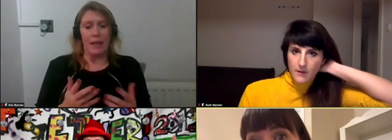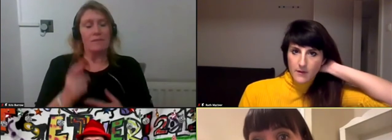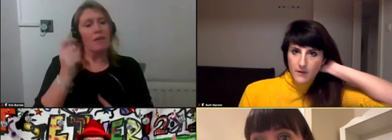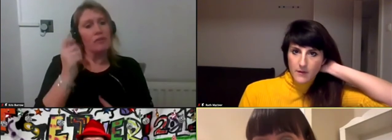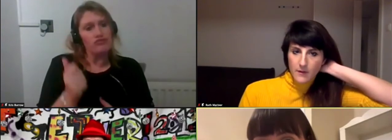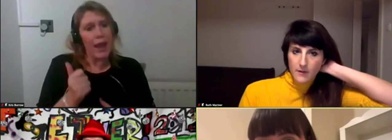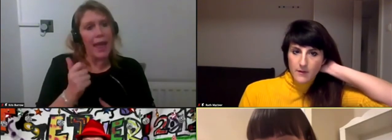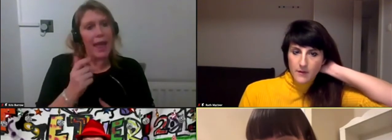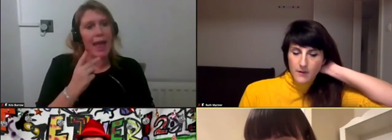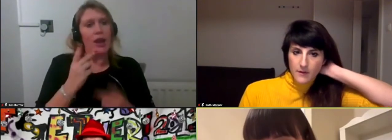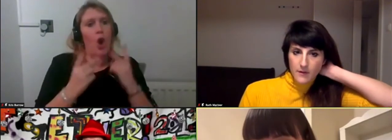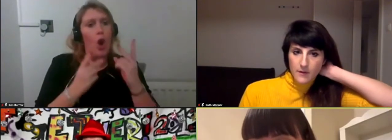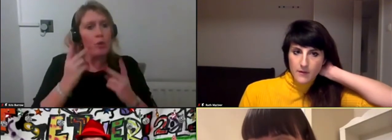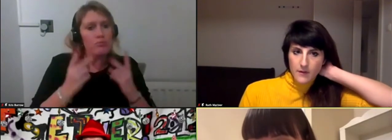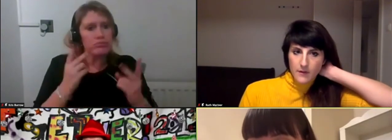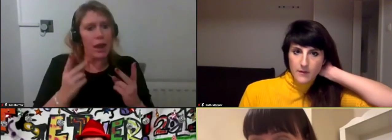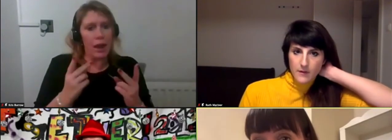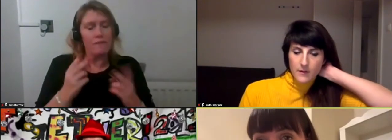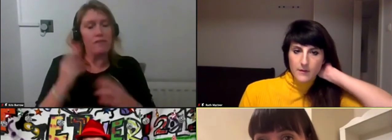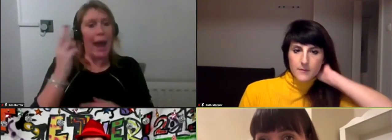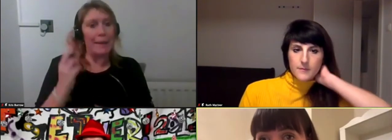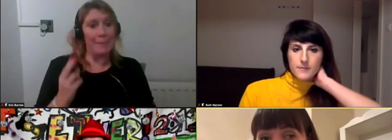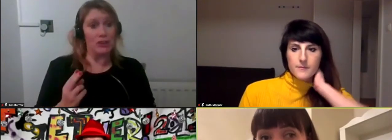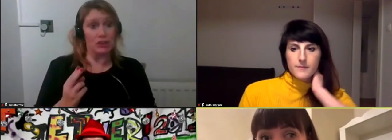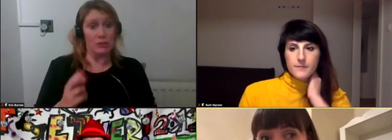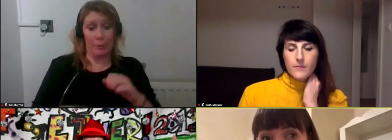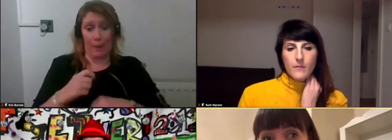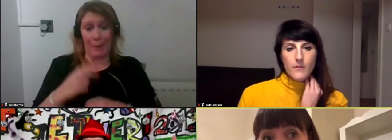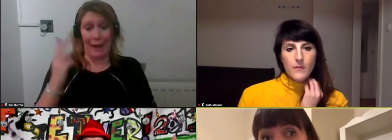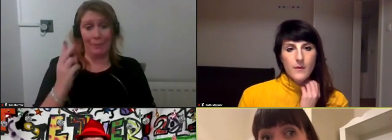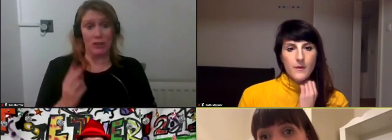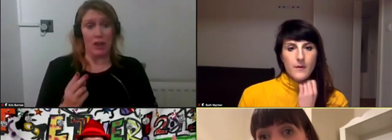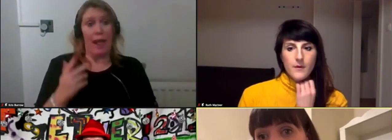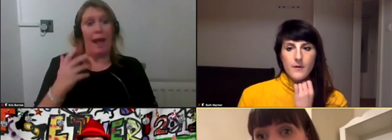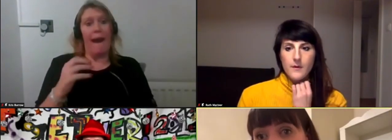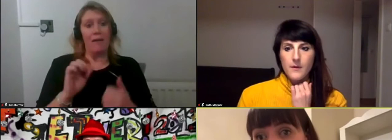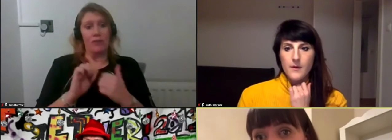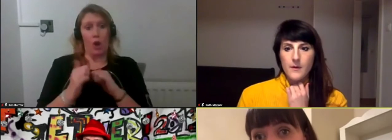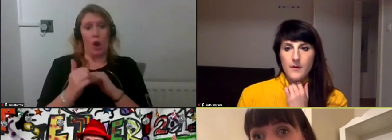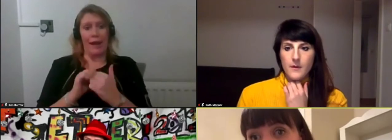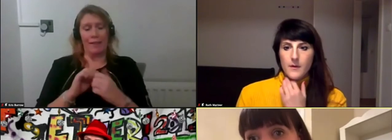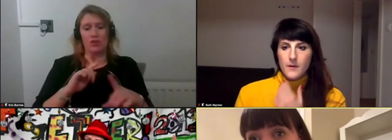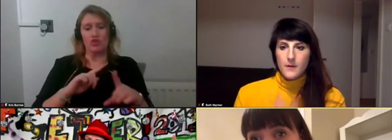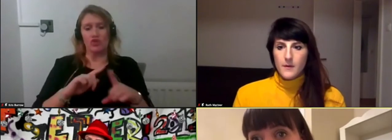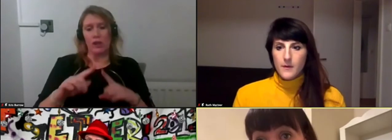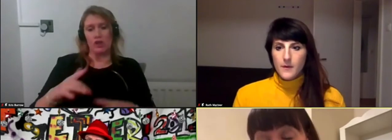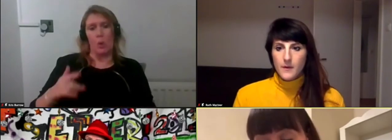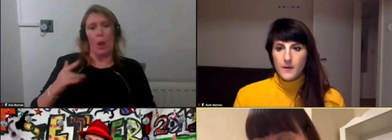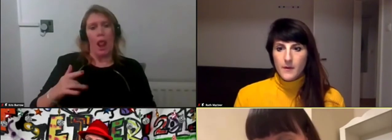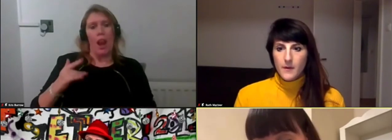well. I actually have a colleague who at the moment is trying to do a live performance with things in the background,